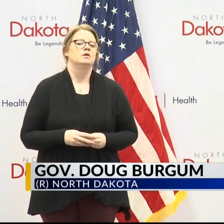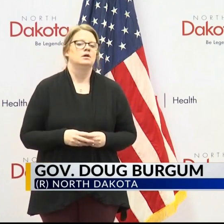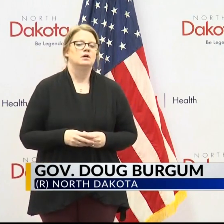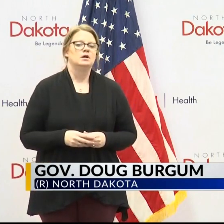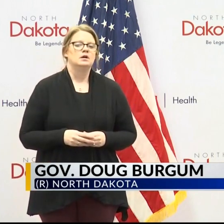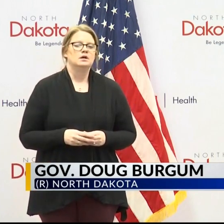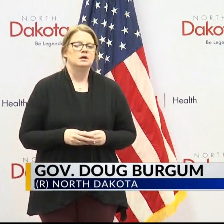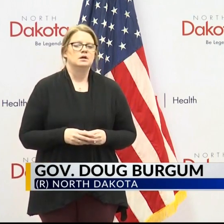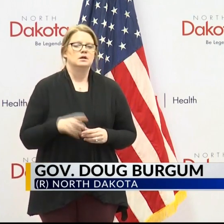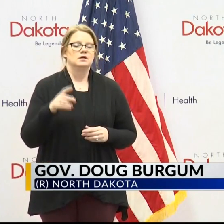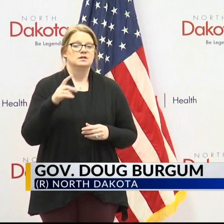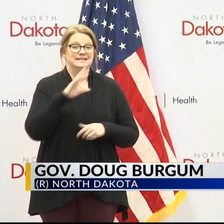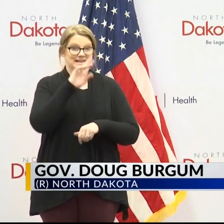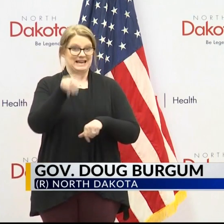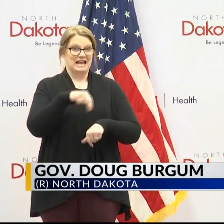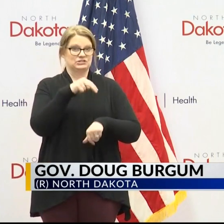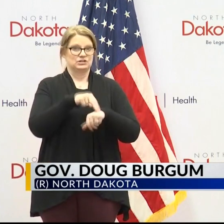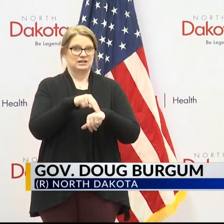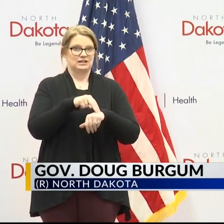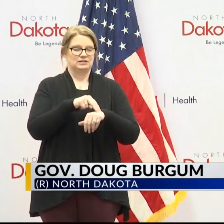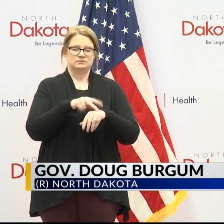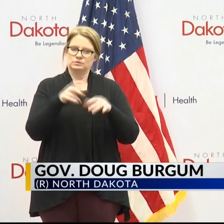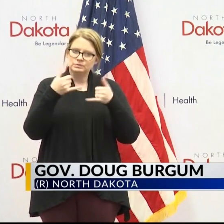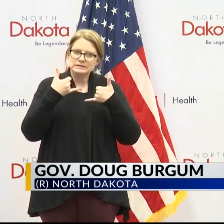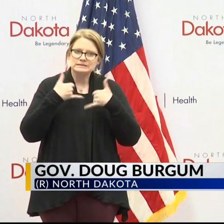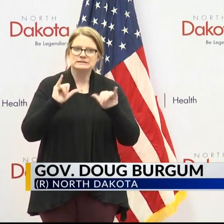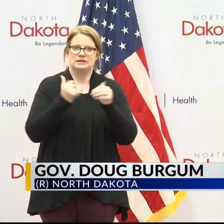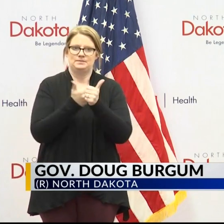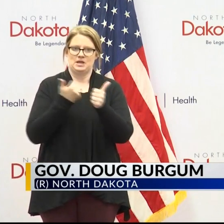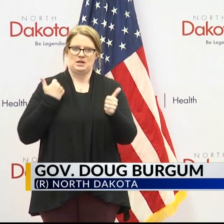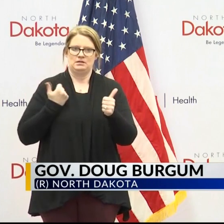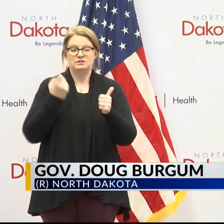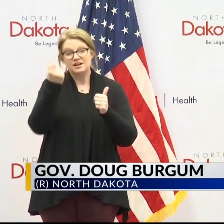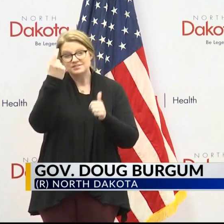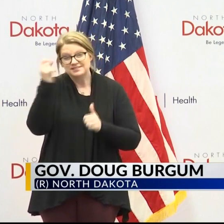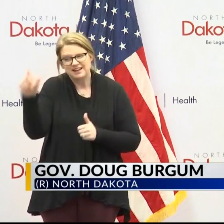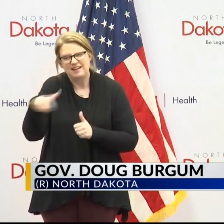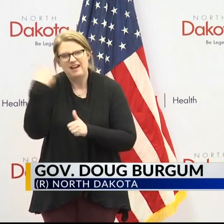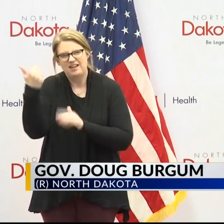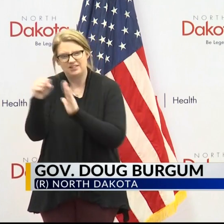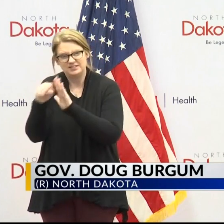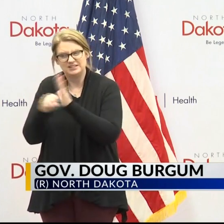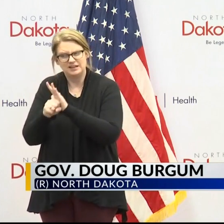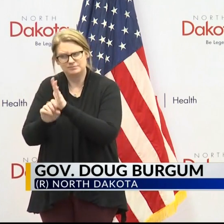WERE YESTERDAY WITH 13, OUR BIGGEST INCREASE GET IN DAILY POSITIVE COUNTS TO 58. 11 OF THOSE INDIVIDUALS ARE HOSPITALIZED.